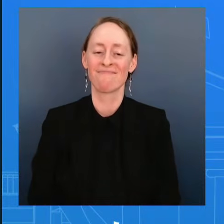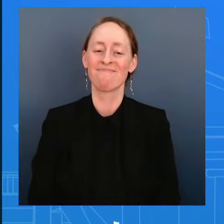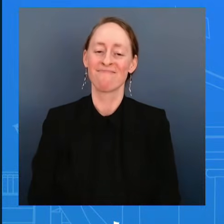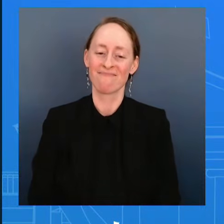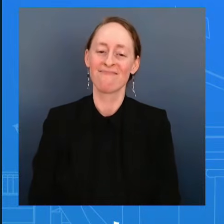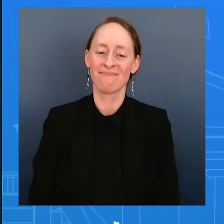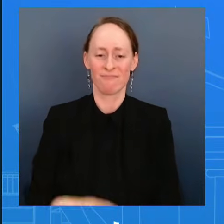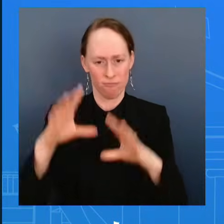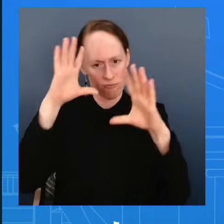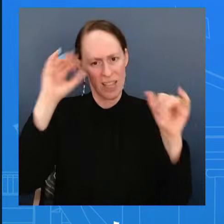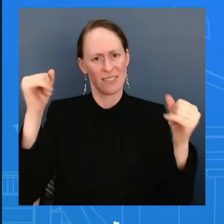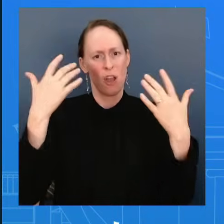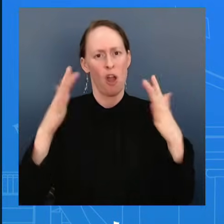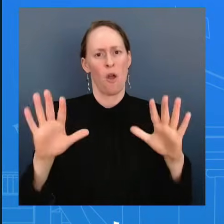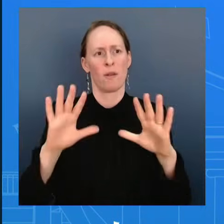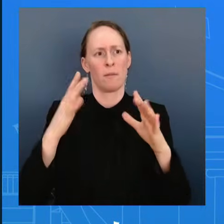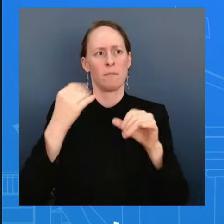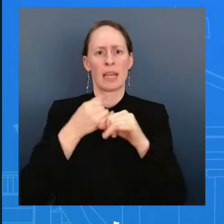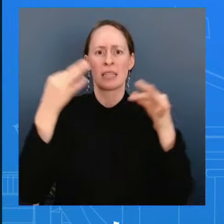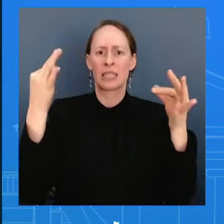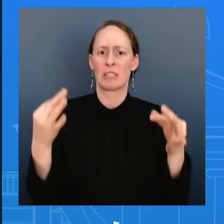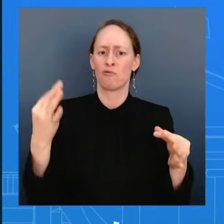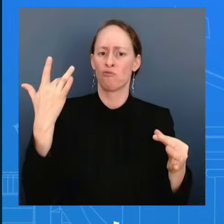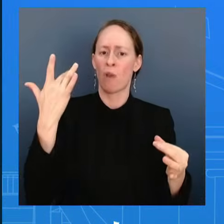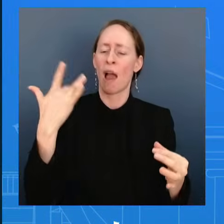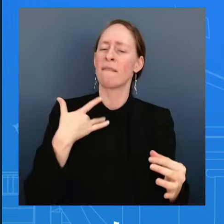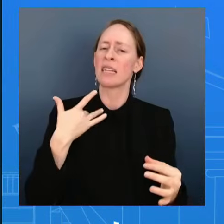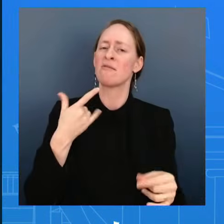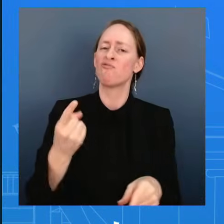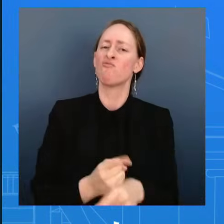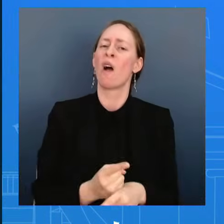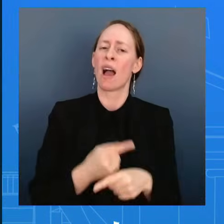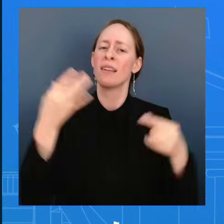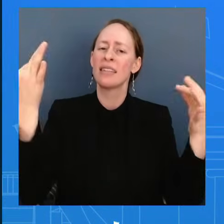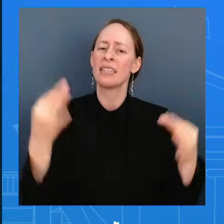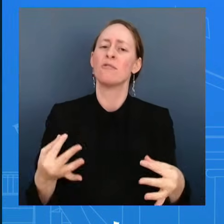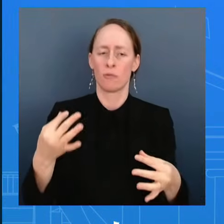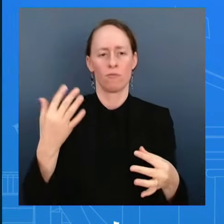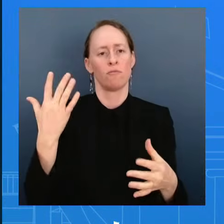and also the middle class. That is going to be our focus. The Press: And then there are some economists